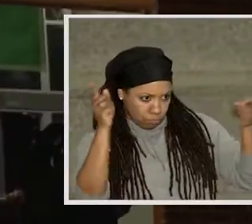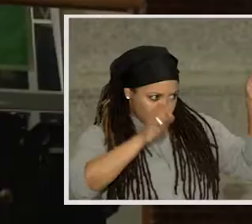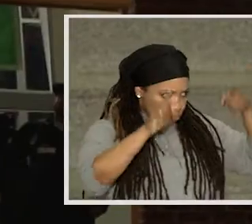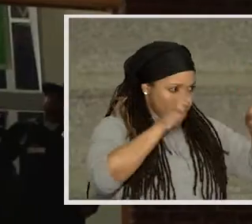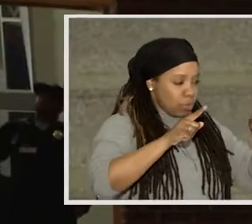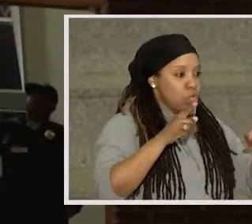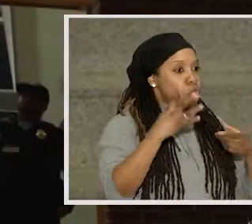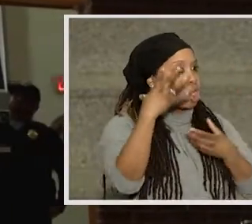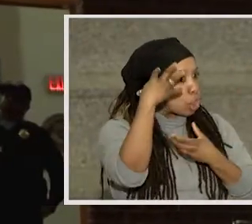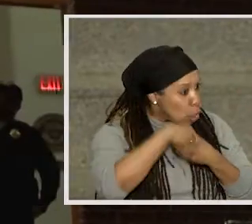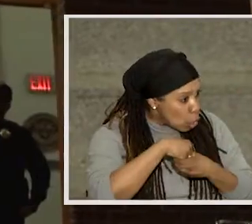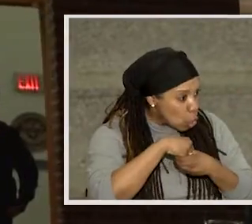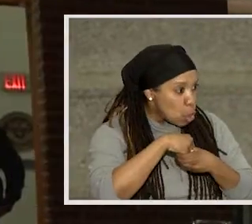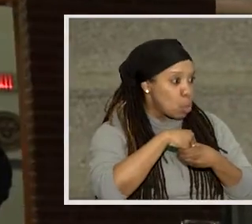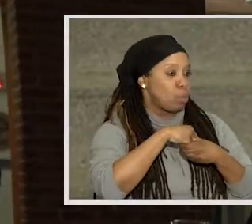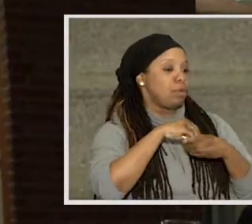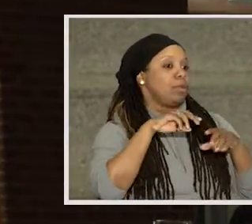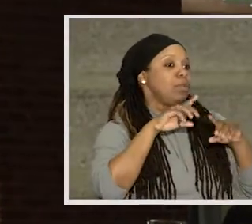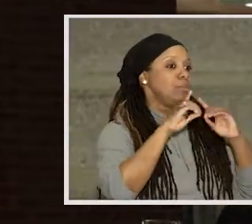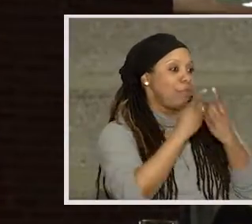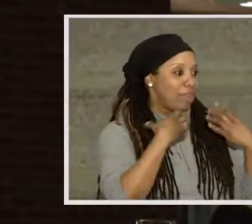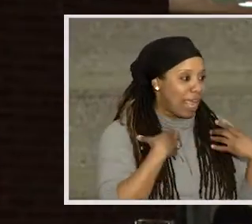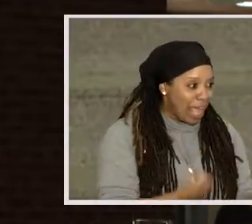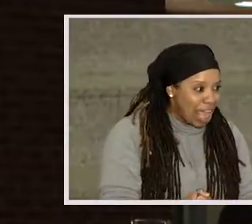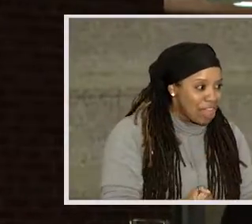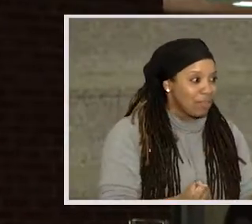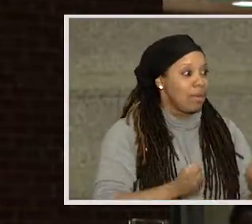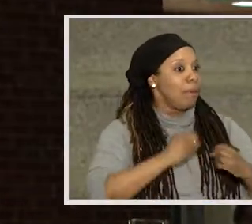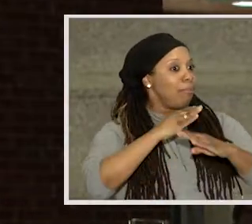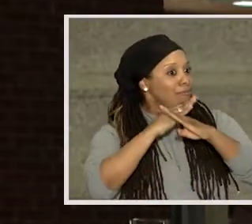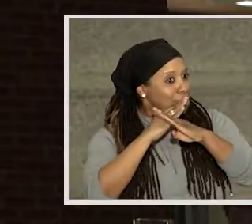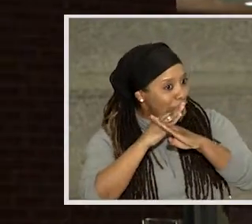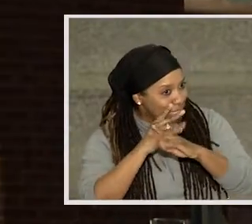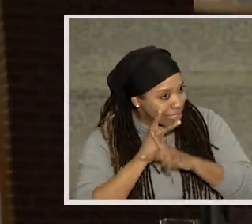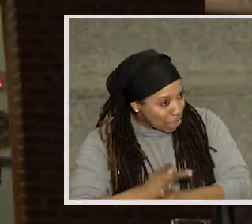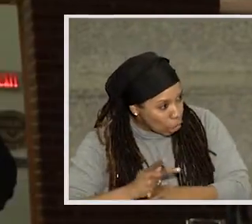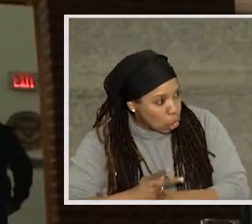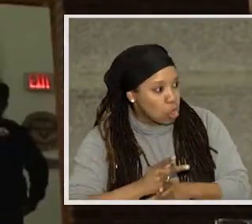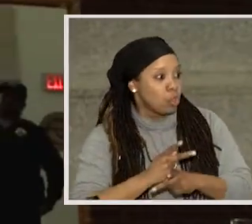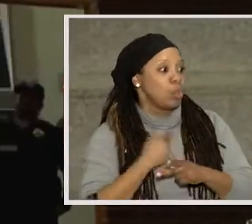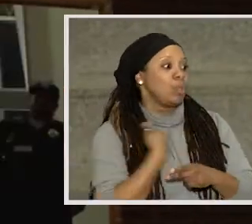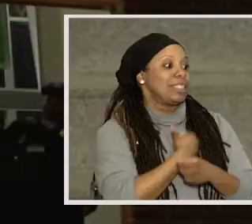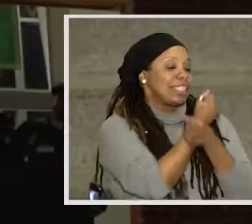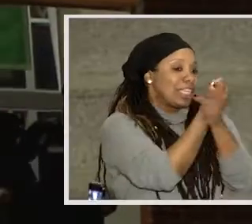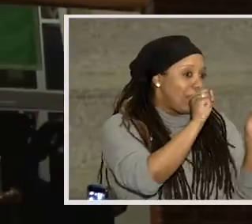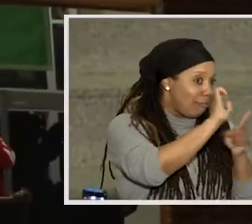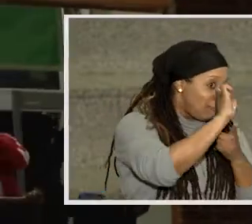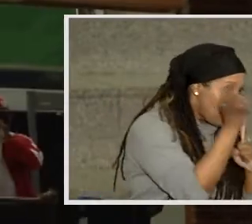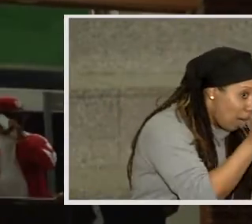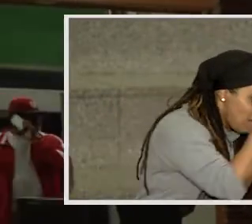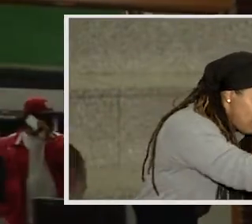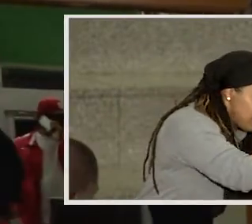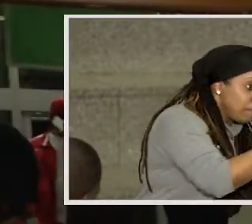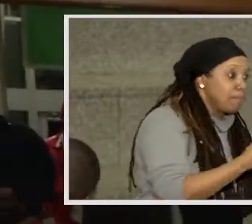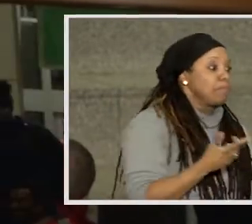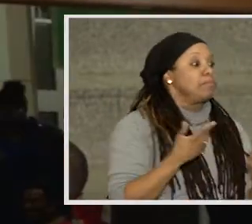HEALTH CARE, ENSURES THAT WE HAVE A SAFE ENVIRONMENT, A SAFE CITY TO LIVE IN, DEPARTMENT OF BEHAVIORAL HEALTH THAT SUPPORTS